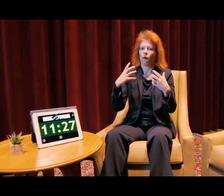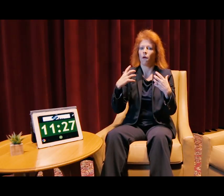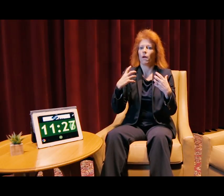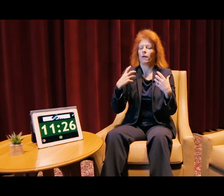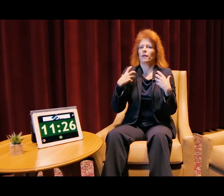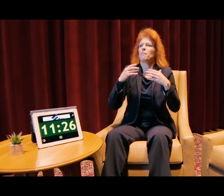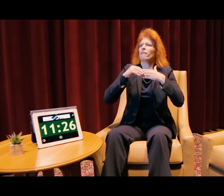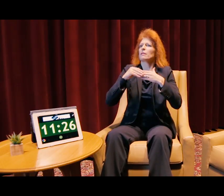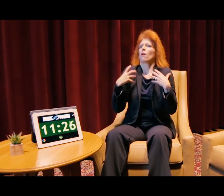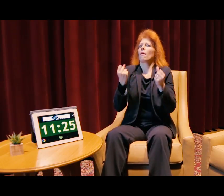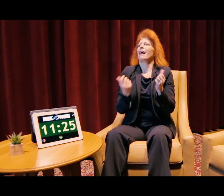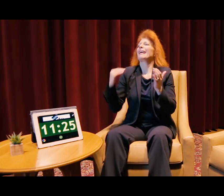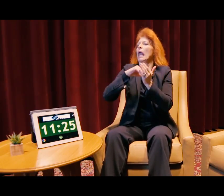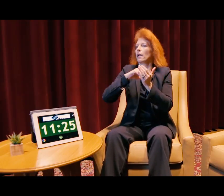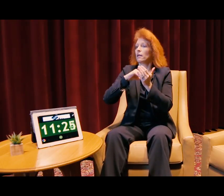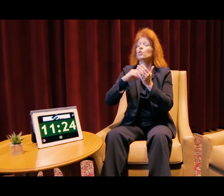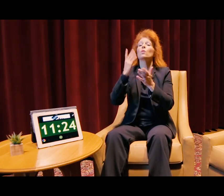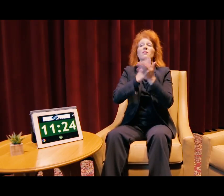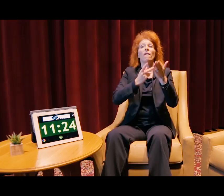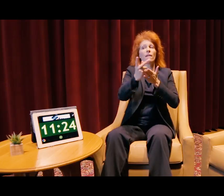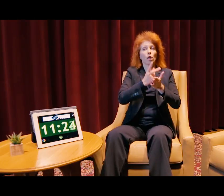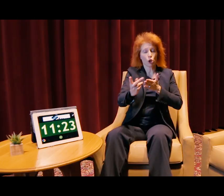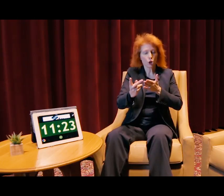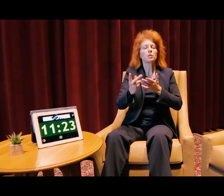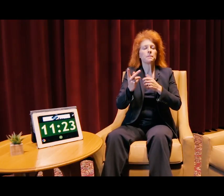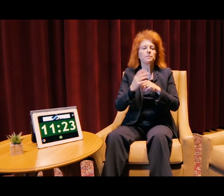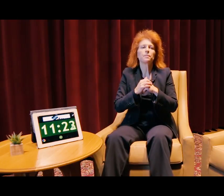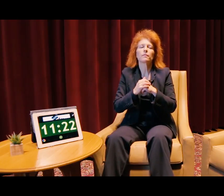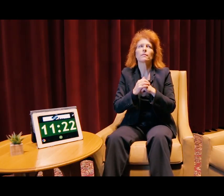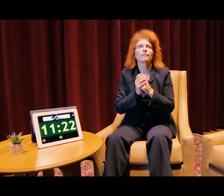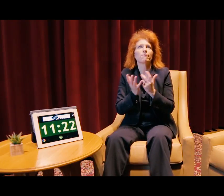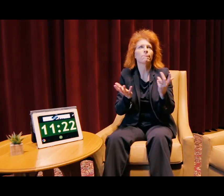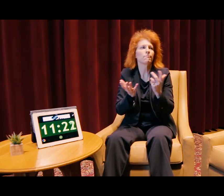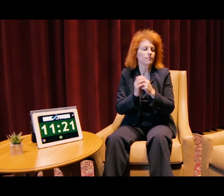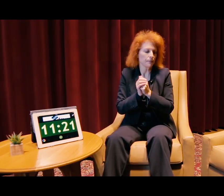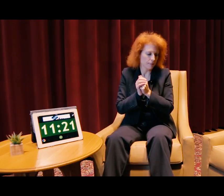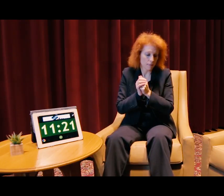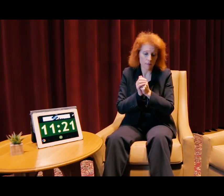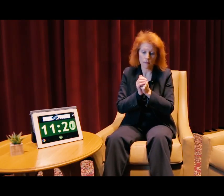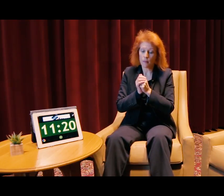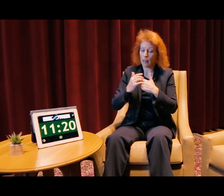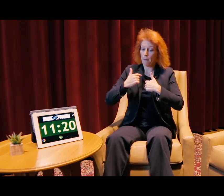Some of the failures that I've experienced is certainly when I am not able to help